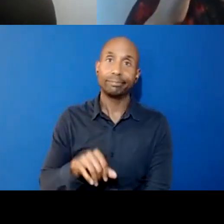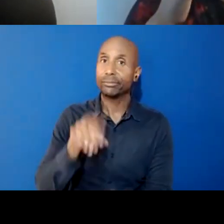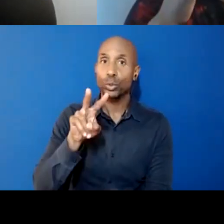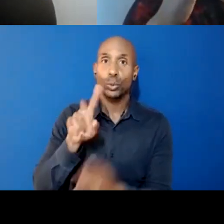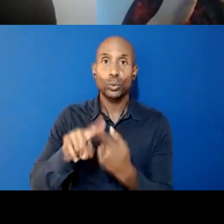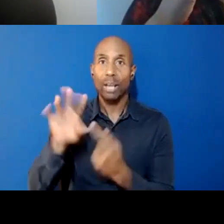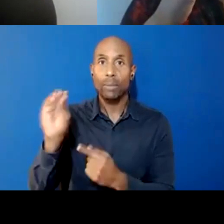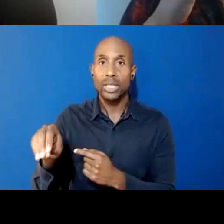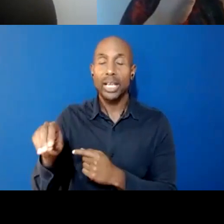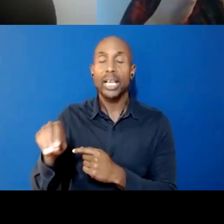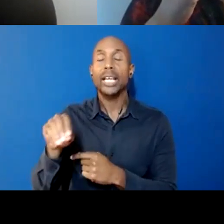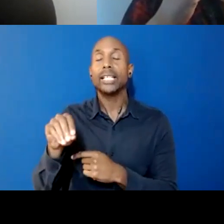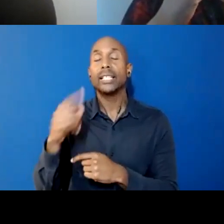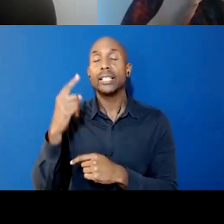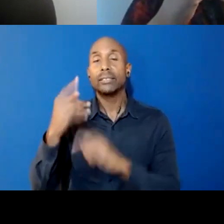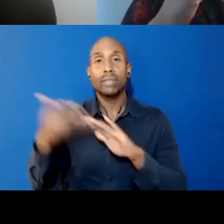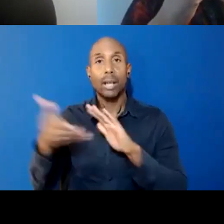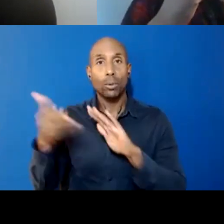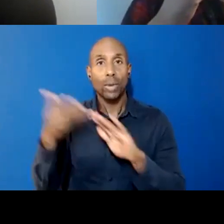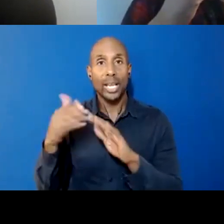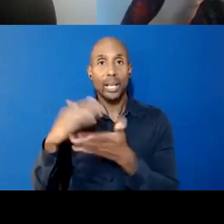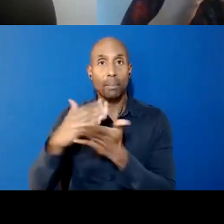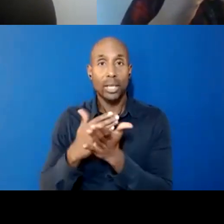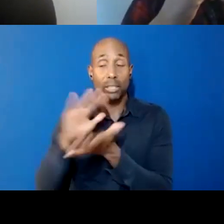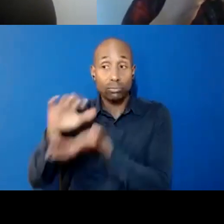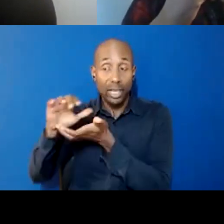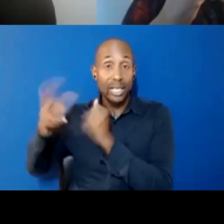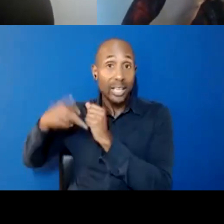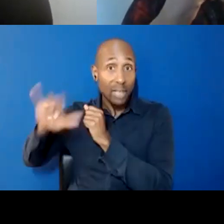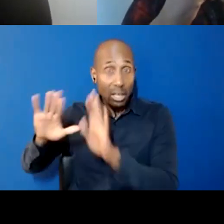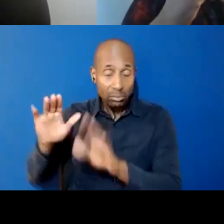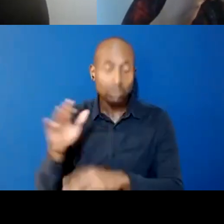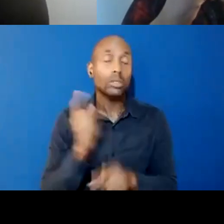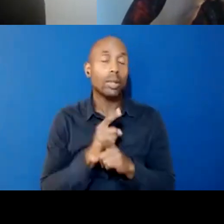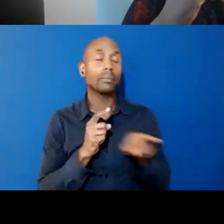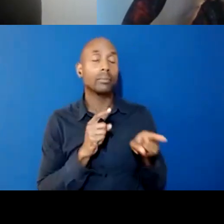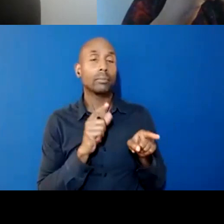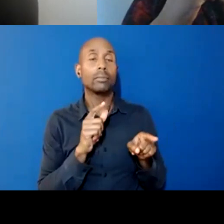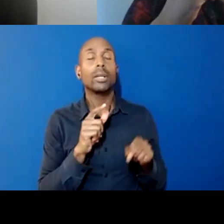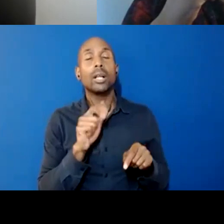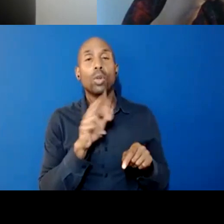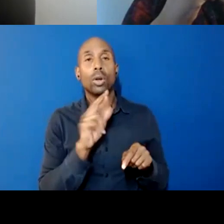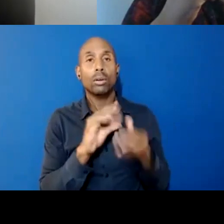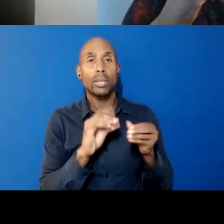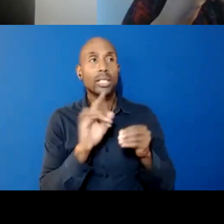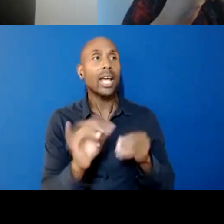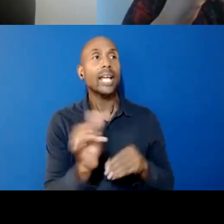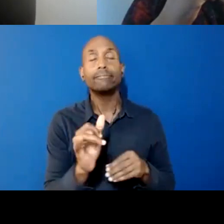Also, it is about the mindset. A while back, we heard about an entity working with a partner and there was a student who